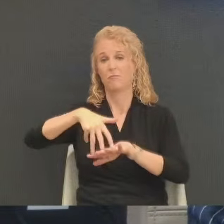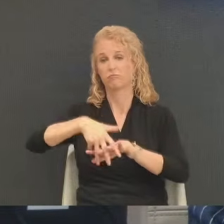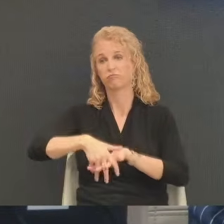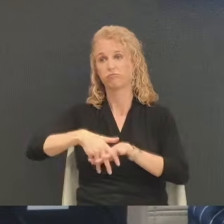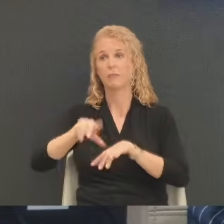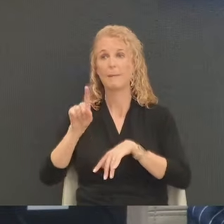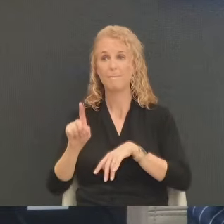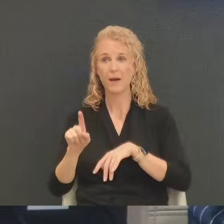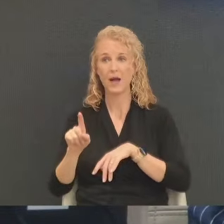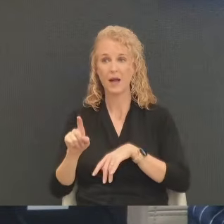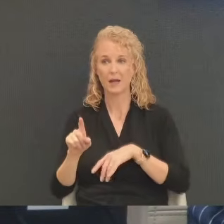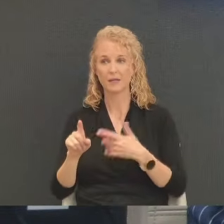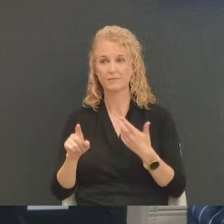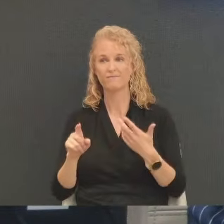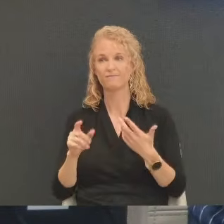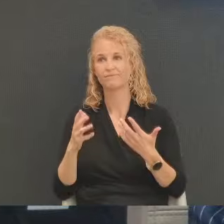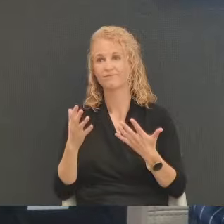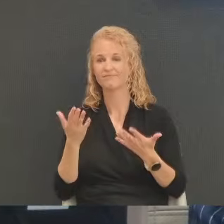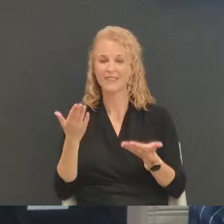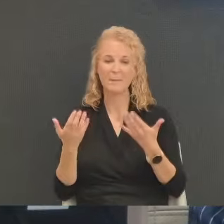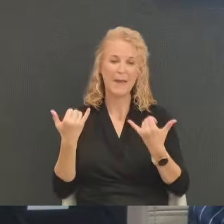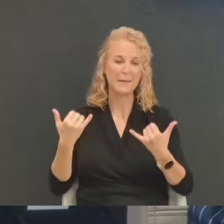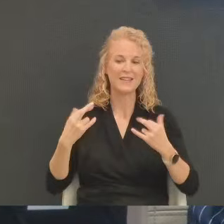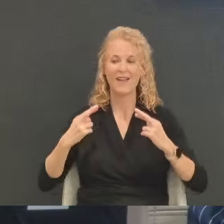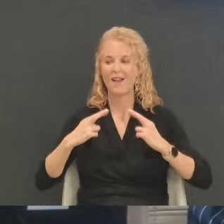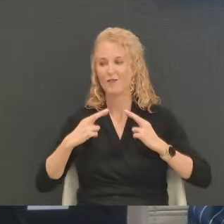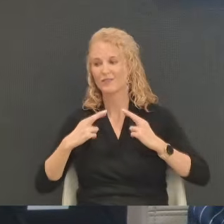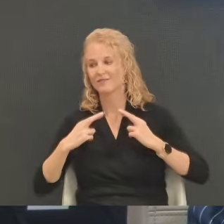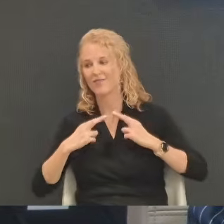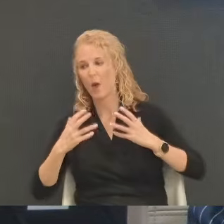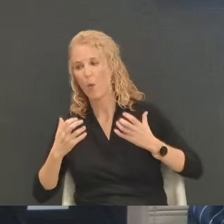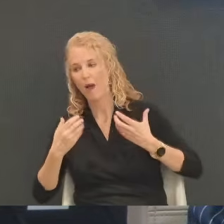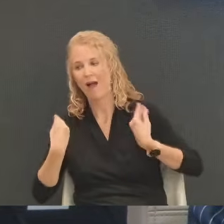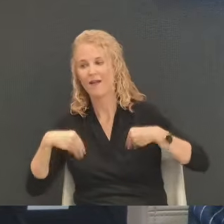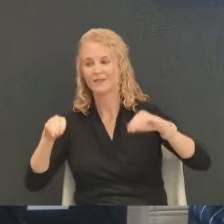you're getting older and you want to sell the business and maybe your family member does not